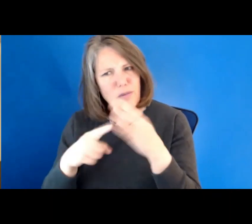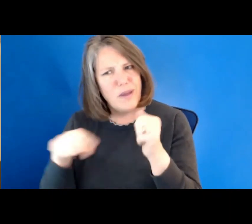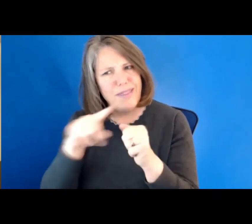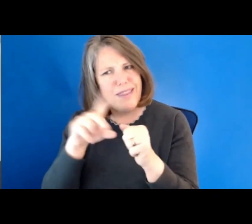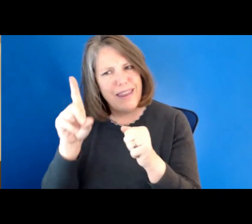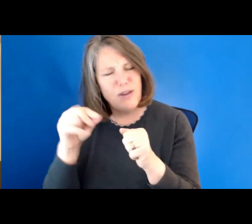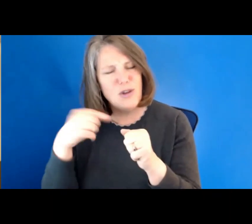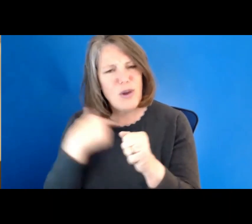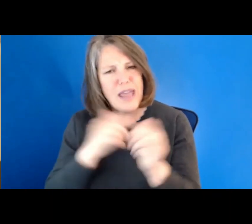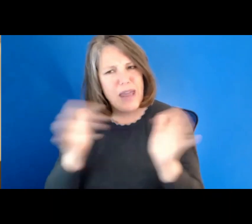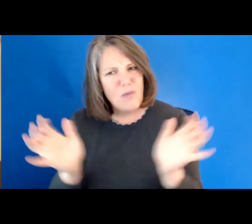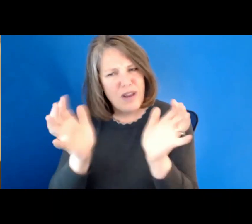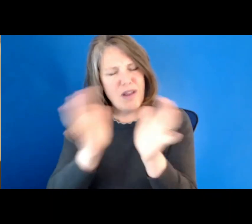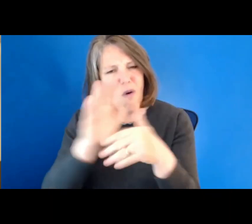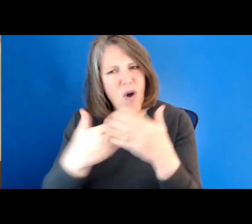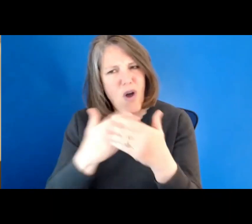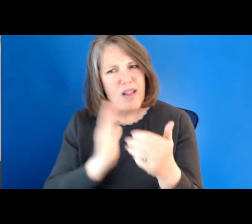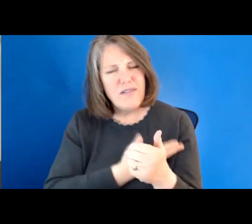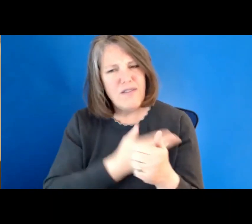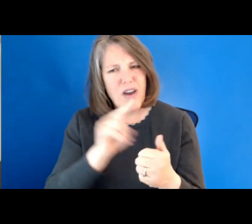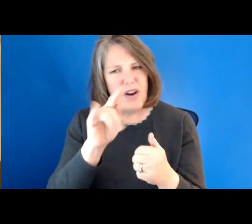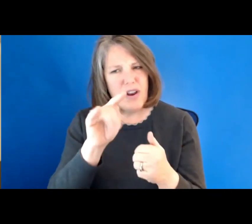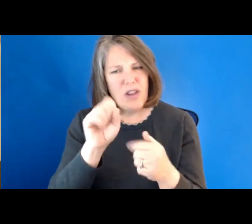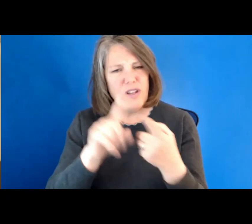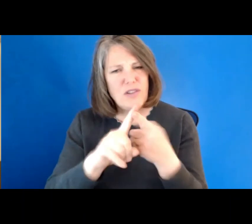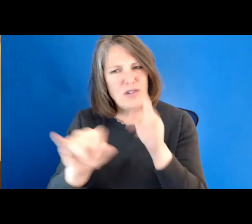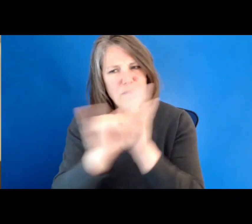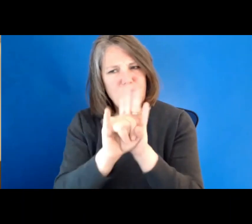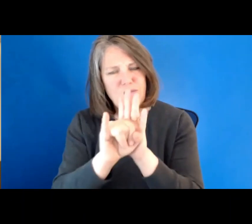our units 17:42:14 to identify chairs that are not just